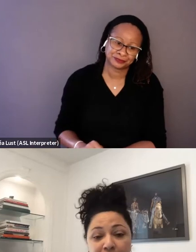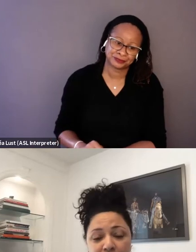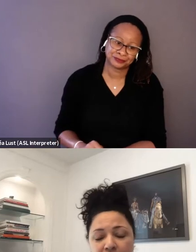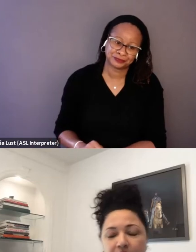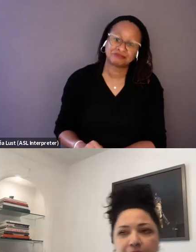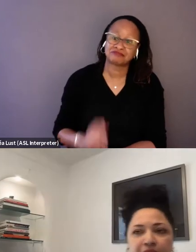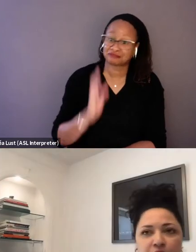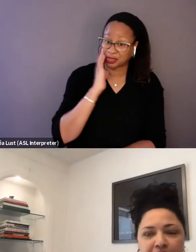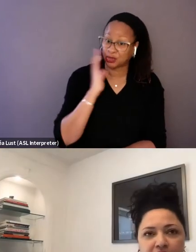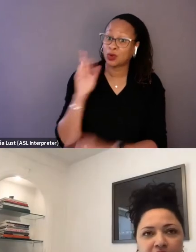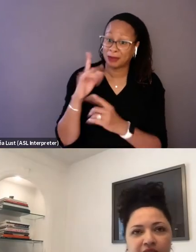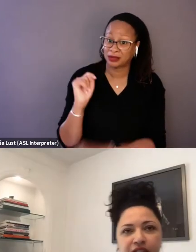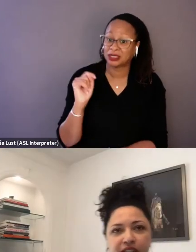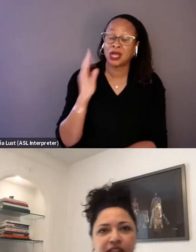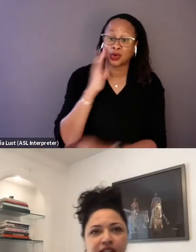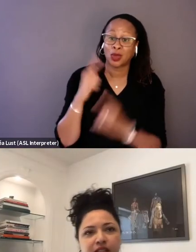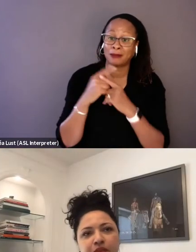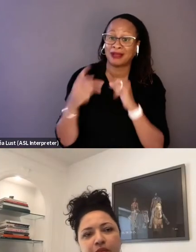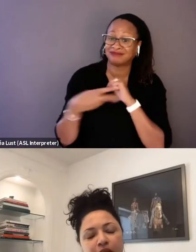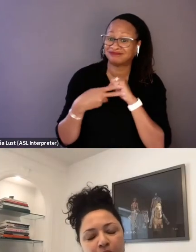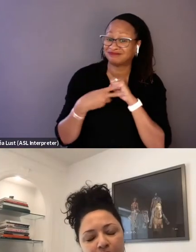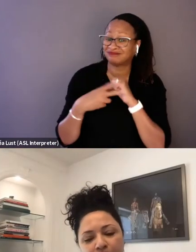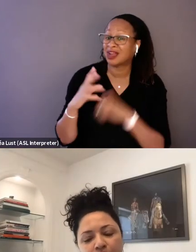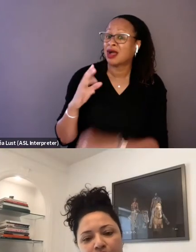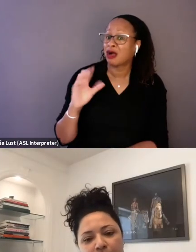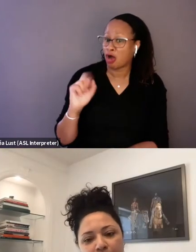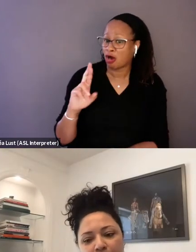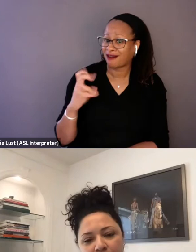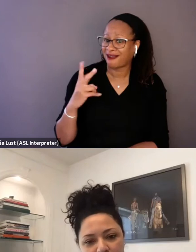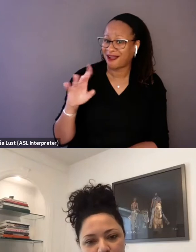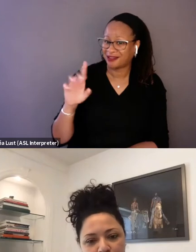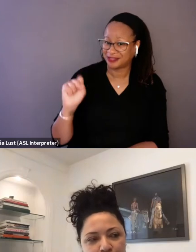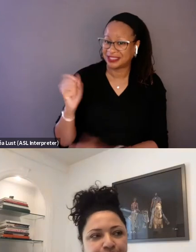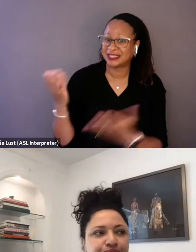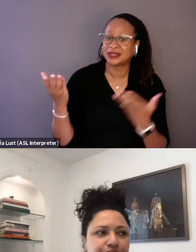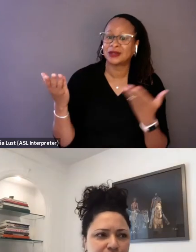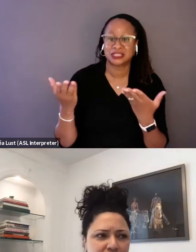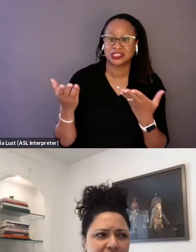about it and knew about the archival existence, you know way before they were brought onto the show.